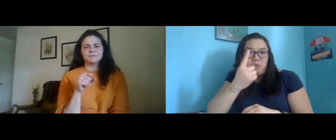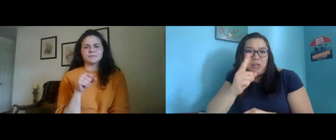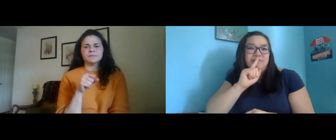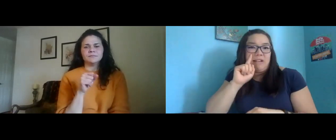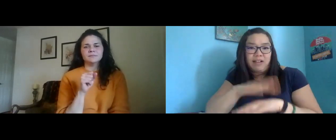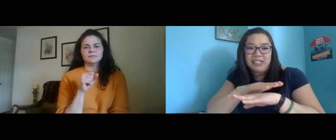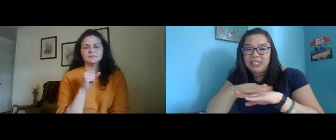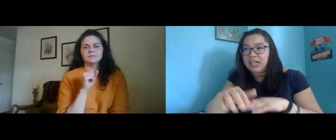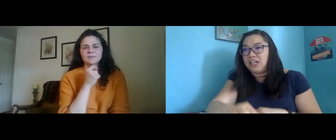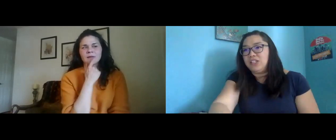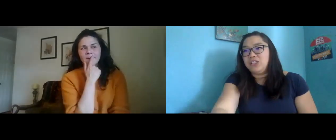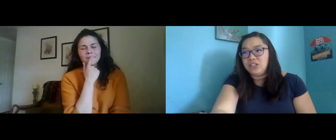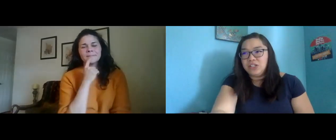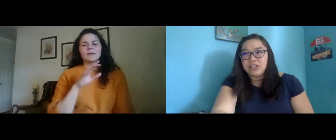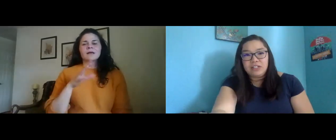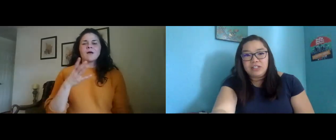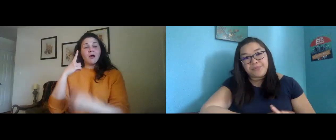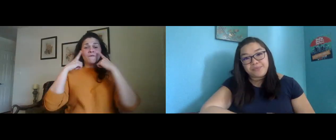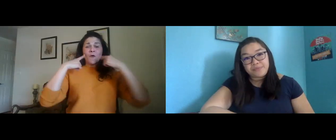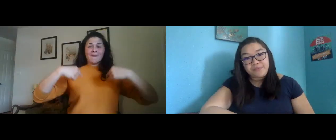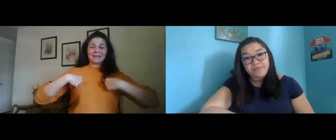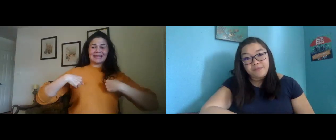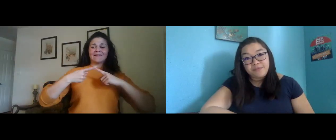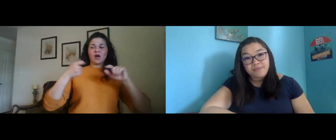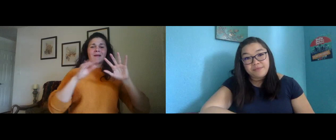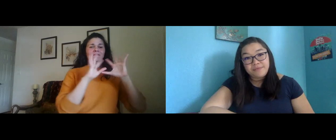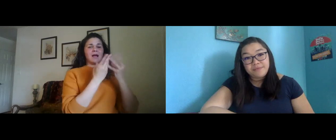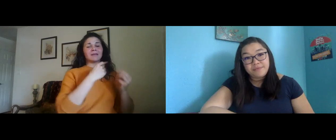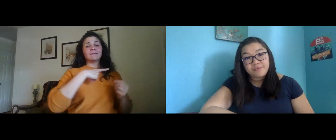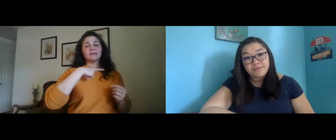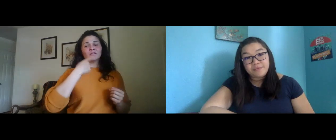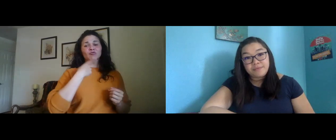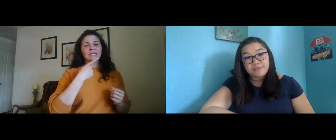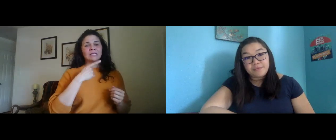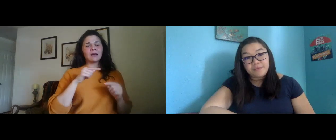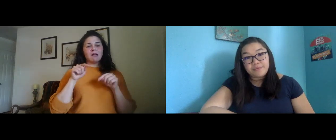but how did it feel being the only Deaf person on that stage? A: For me, being Deaf and coming from a hearing family, this was nothing new,